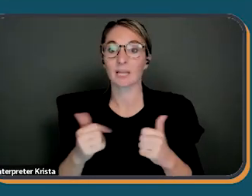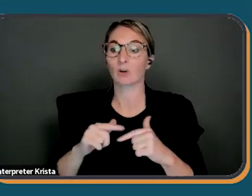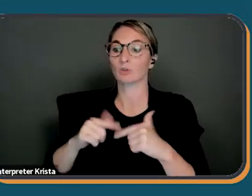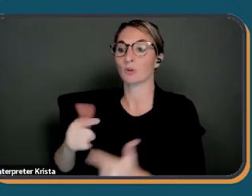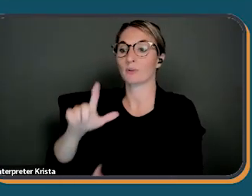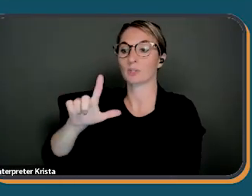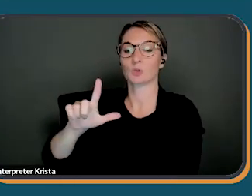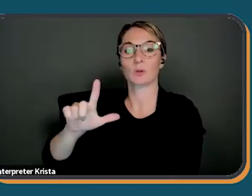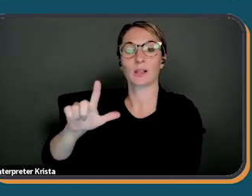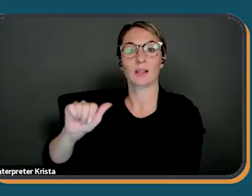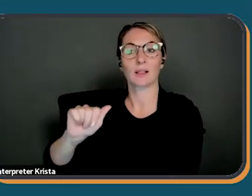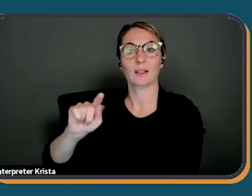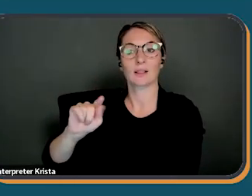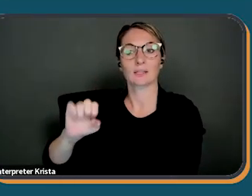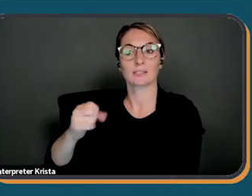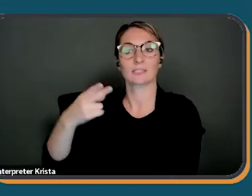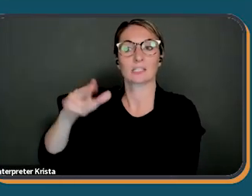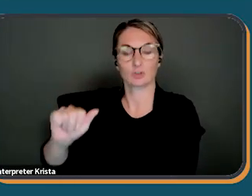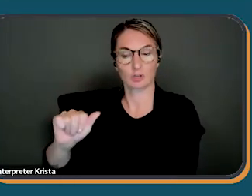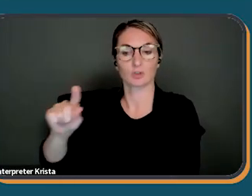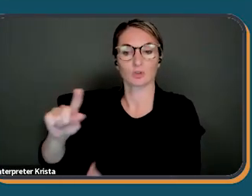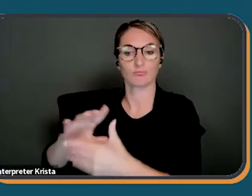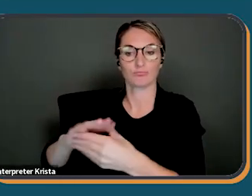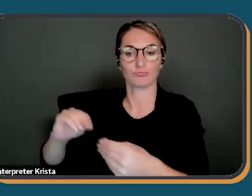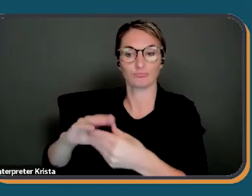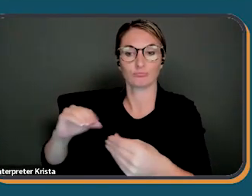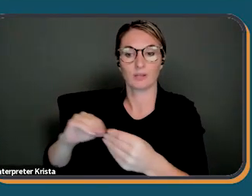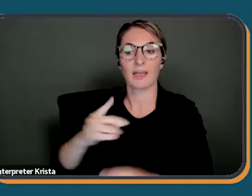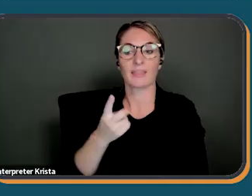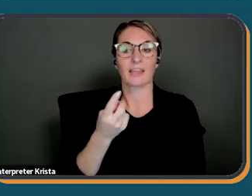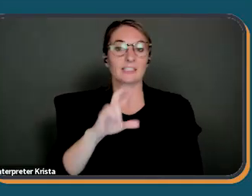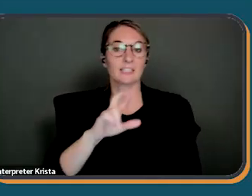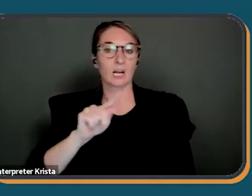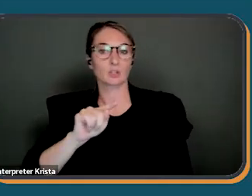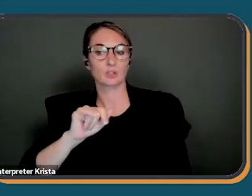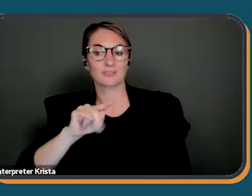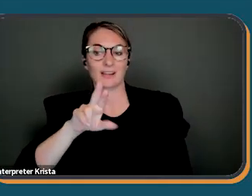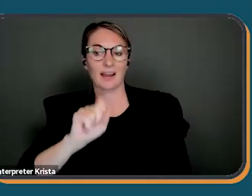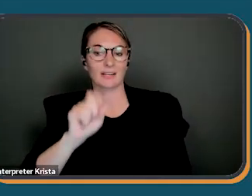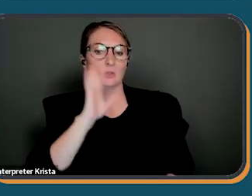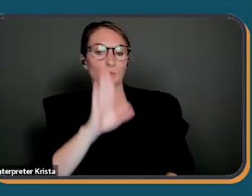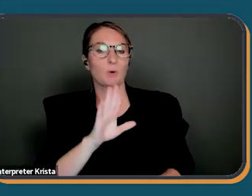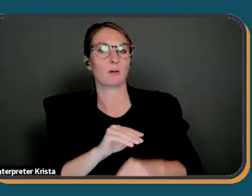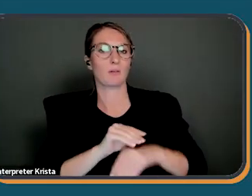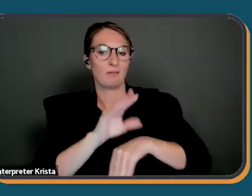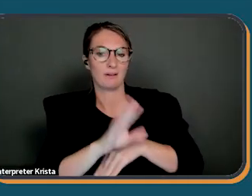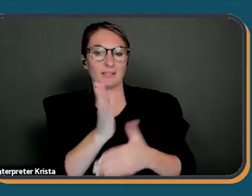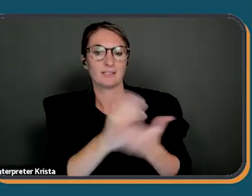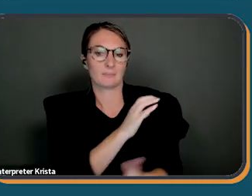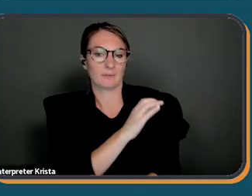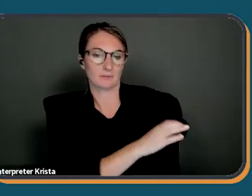with four screenings, and Dr. Titus will offer clinical insights along the way. Ms. Latisha, would you start by telling us